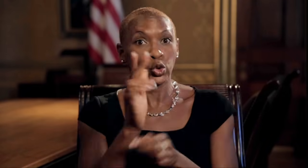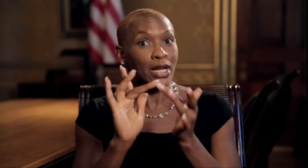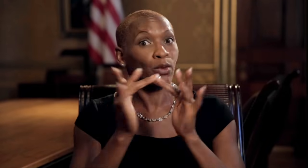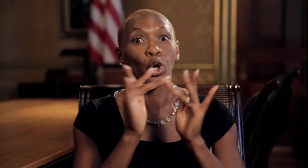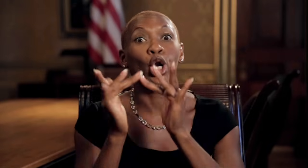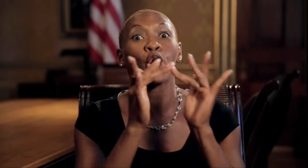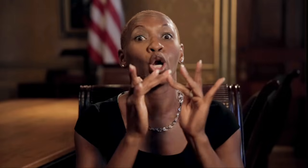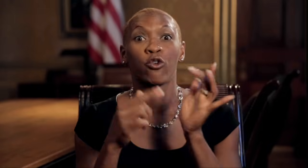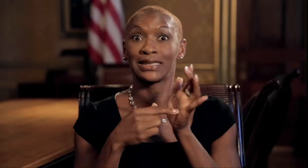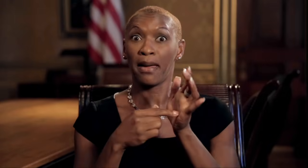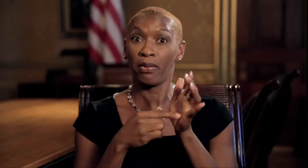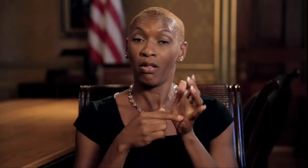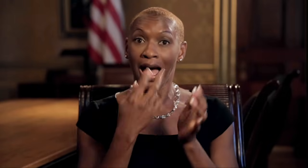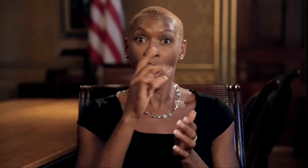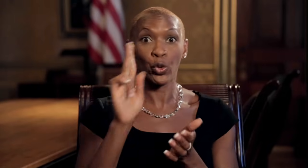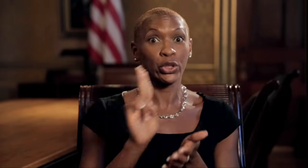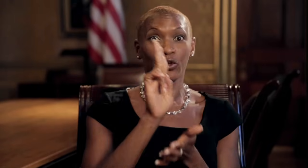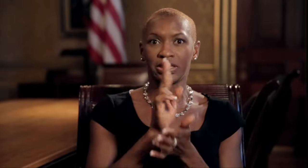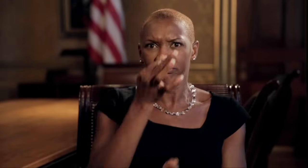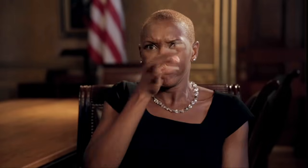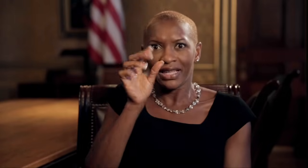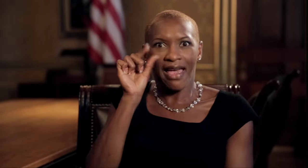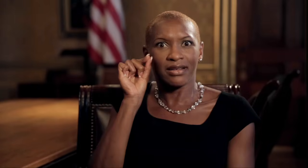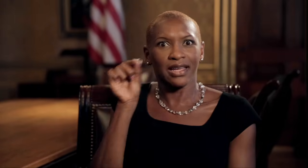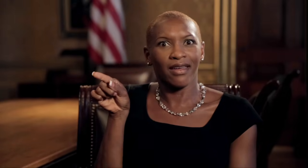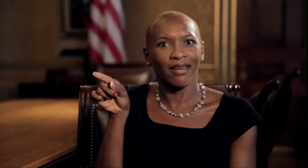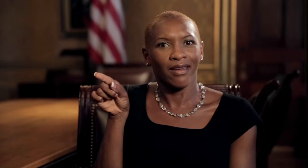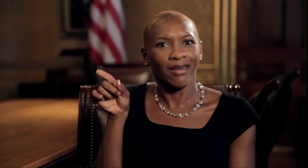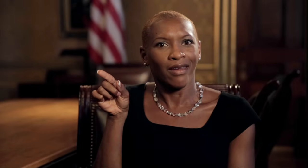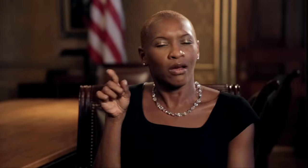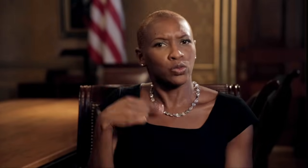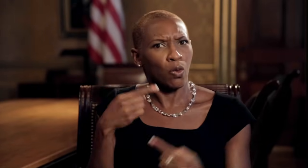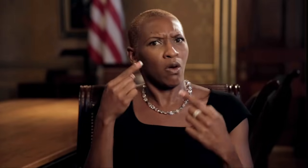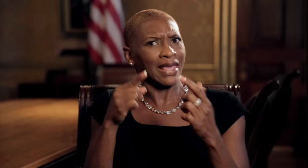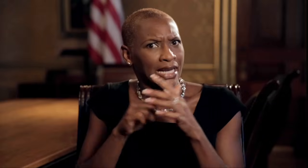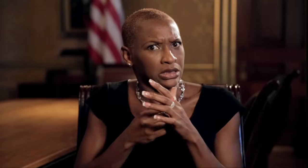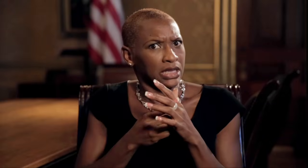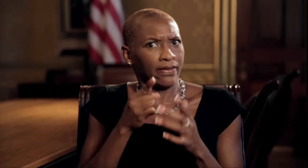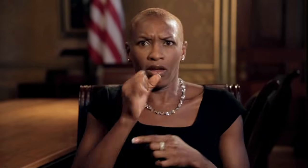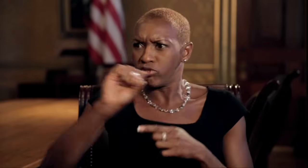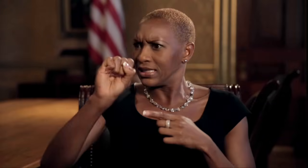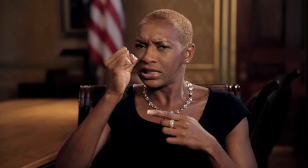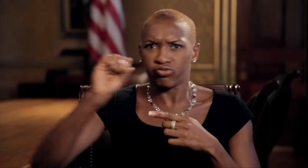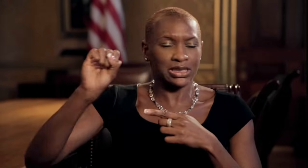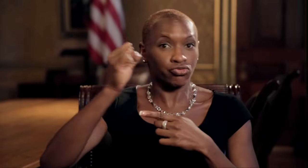Use your network. For example, Howard University was close to Gallaudet University so when they resisted initially